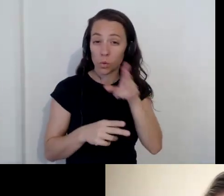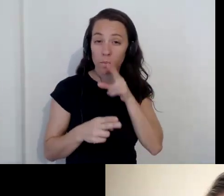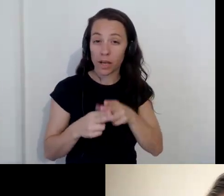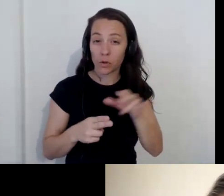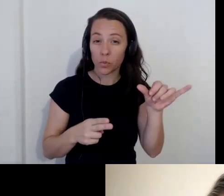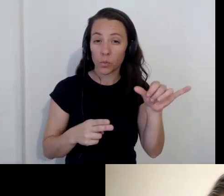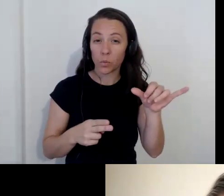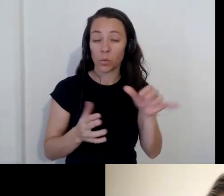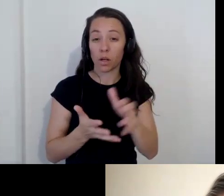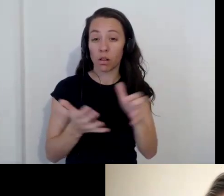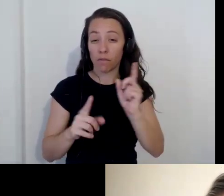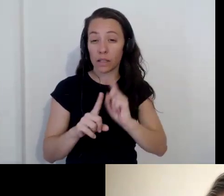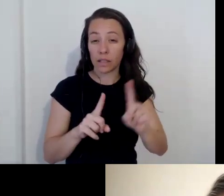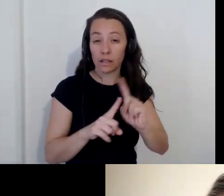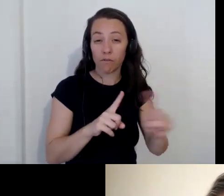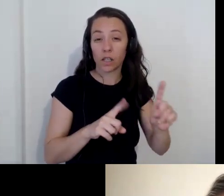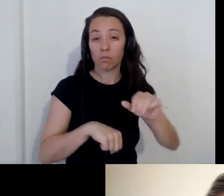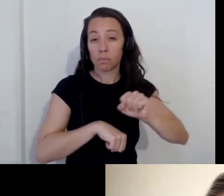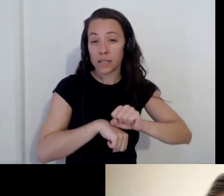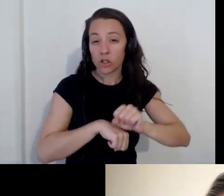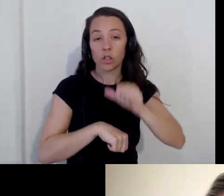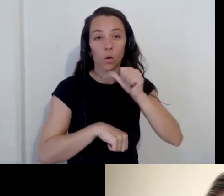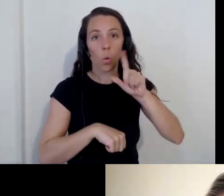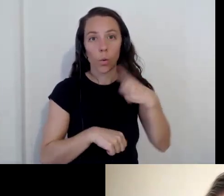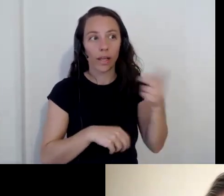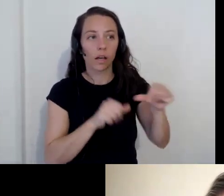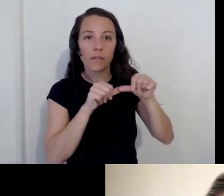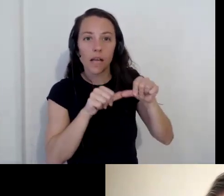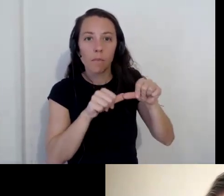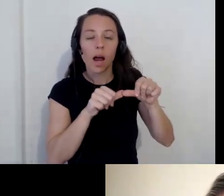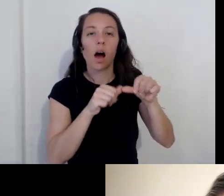a lot of different positions, not just stamina about talent. But the question